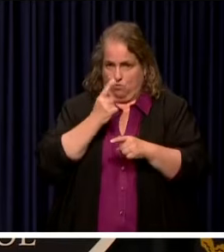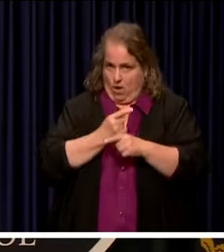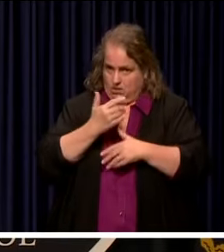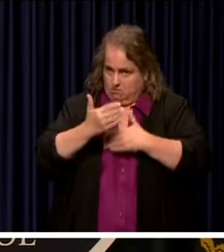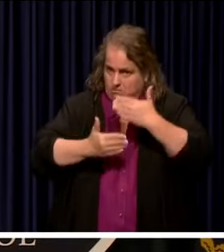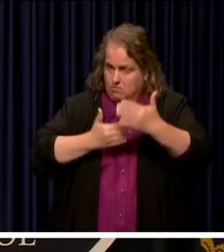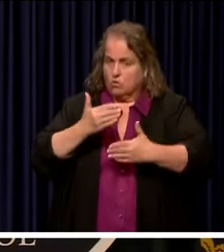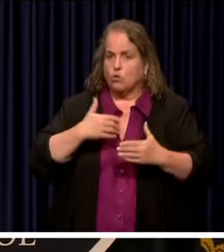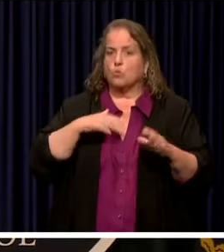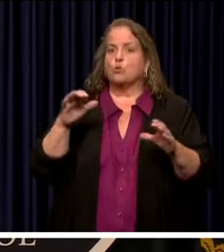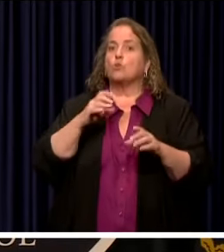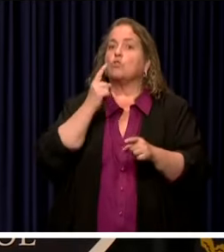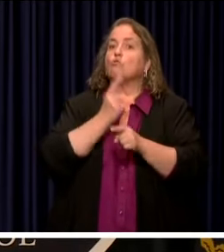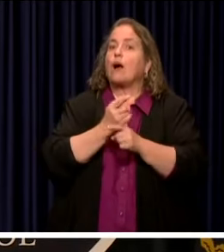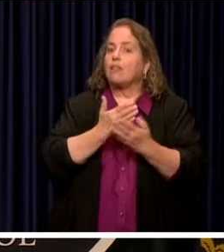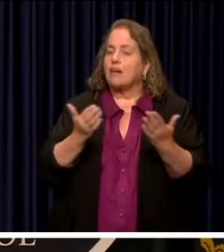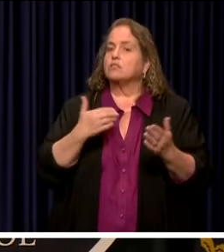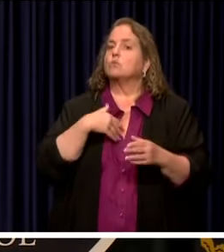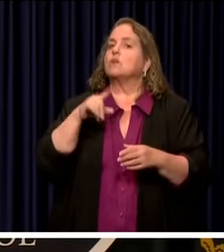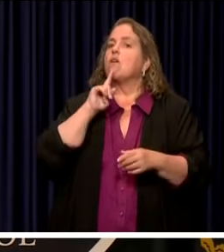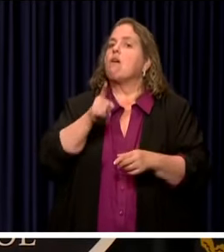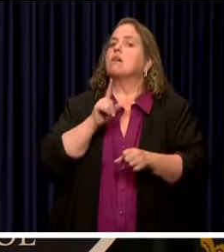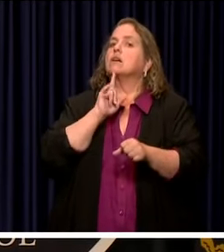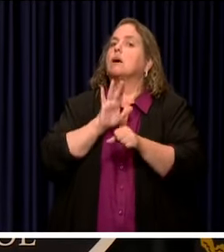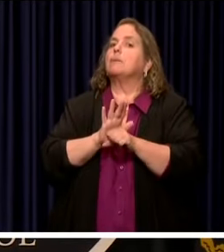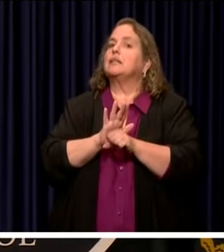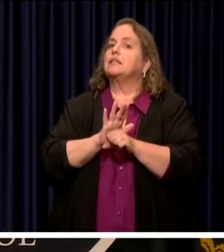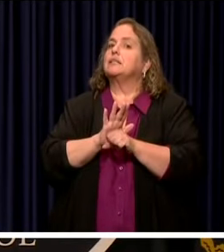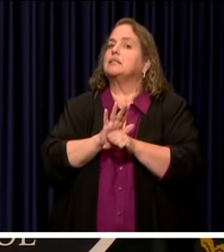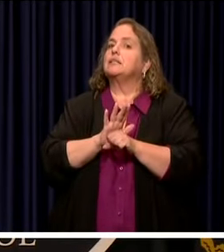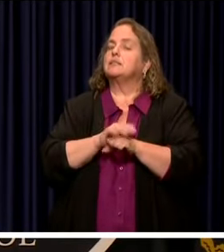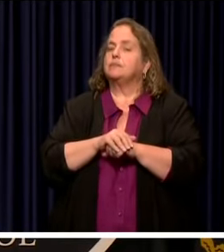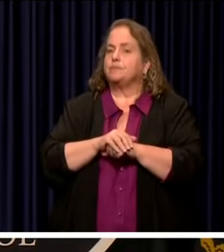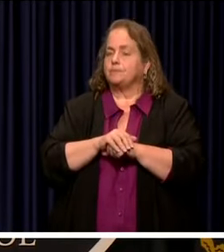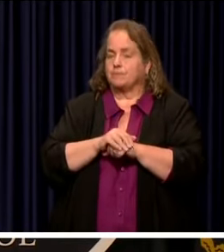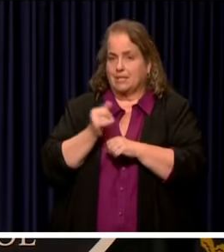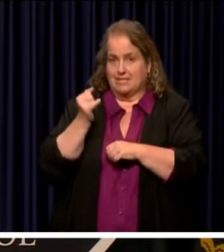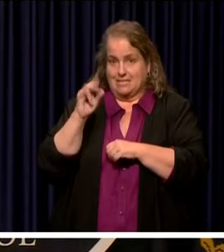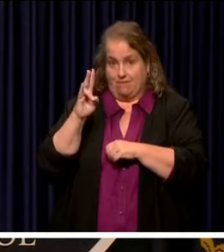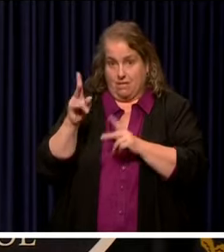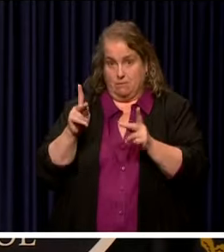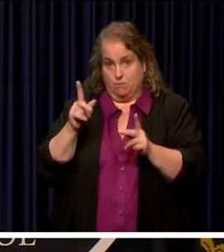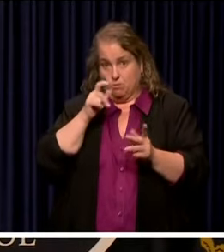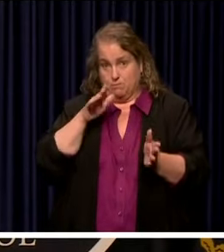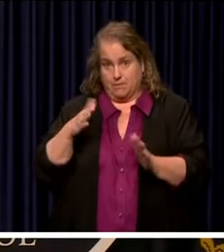MEADOW'S IN THE BLOOM